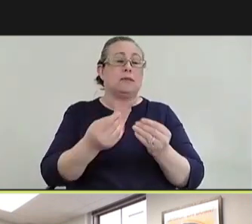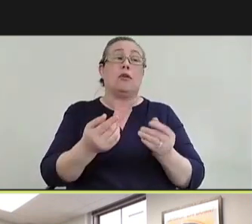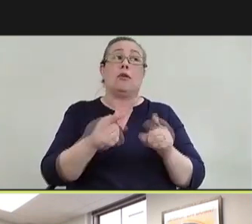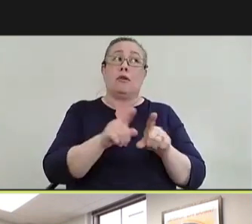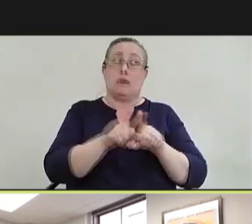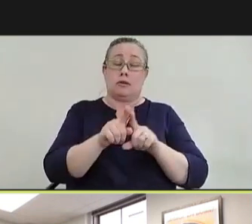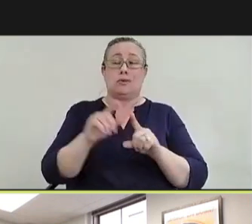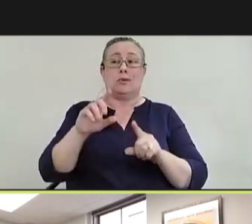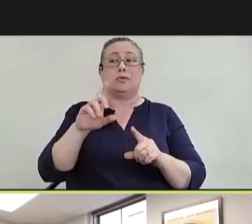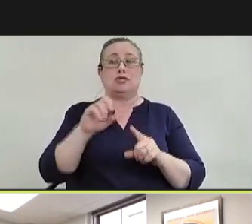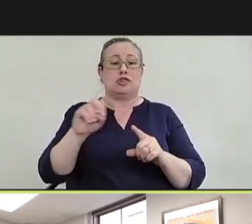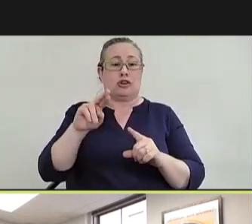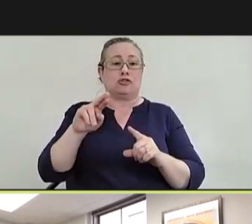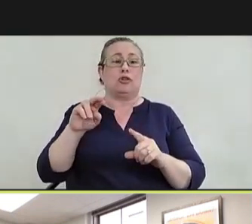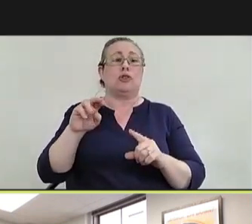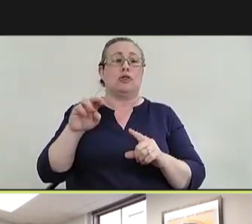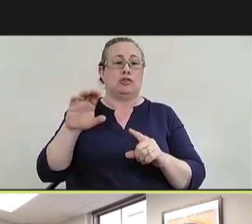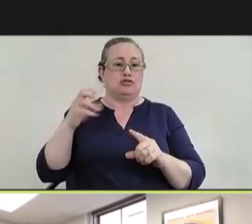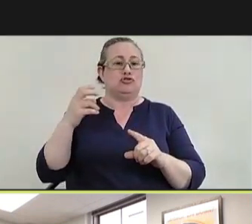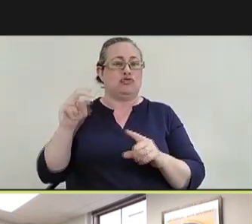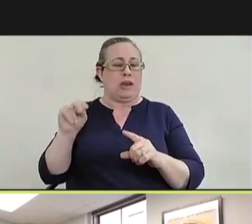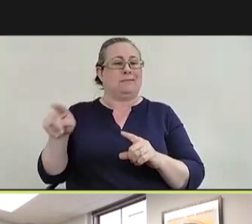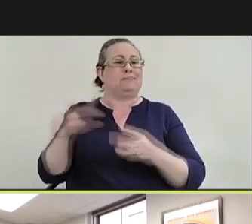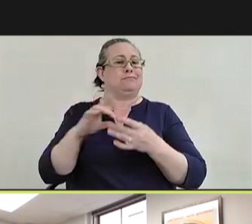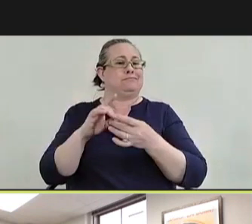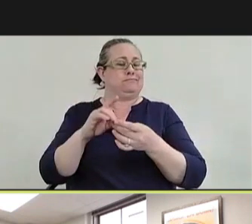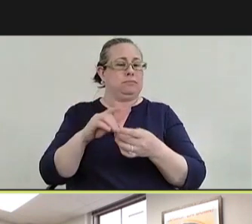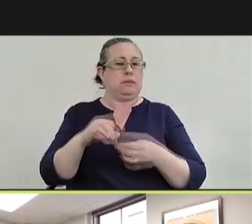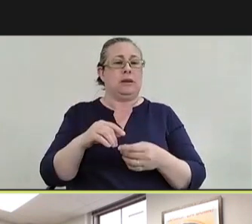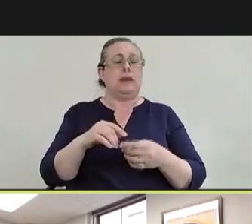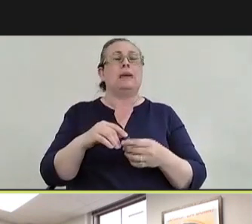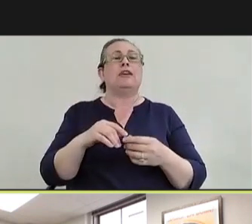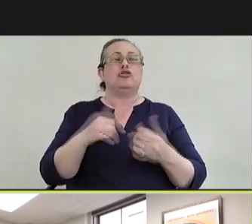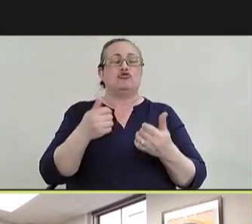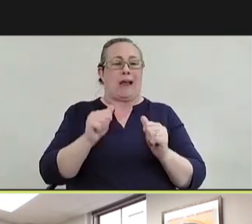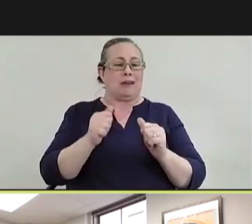mentioned several-- this several times is countering misinformation. It's hard to keep